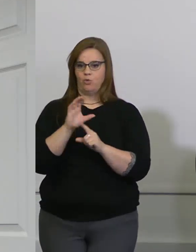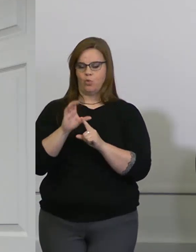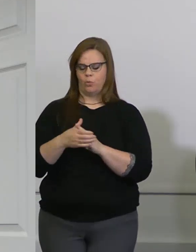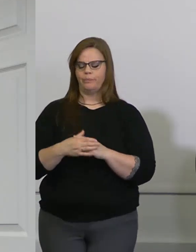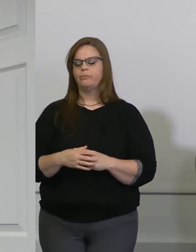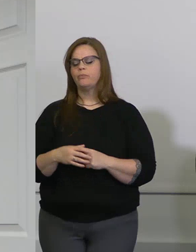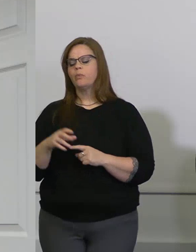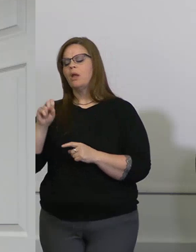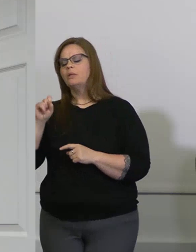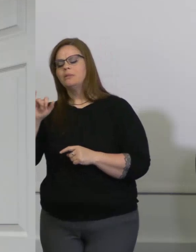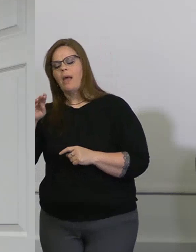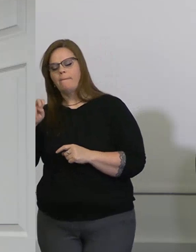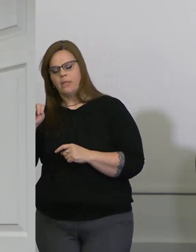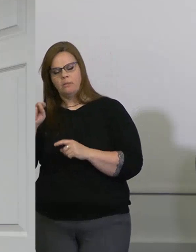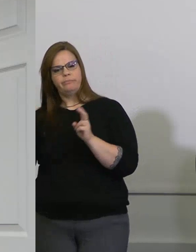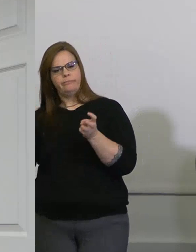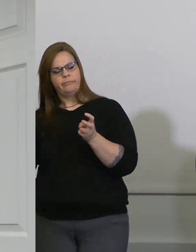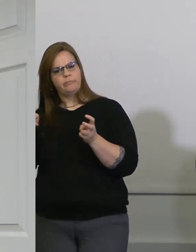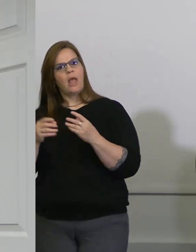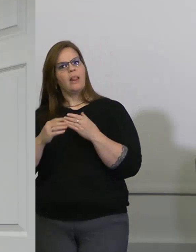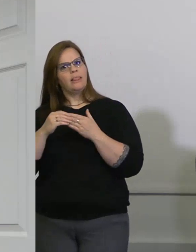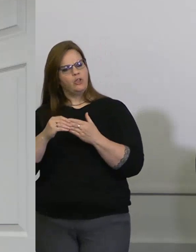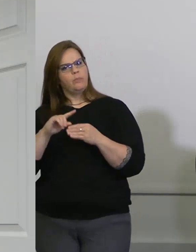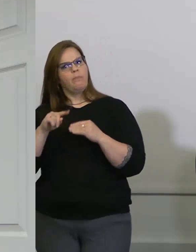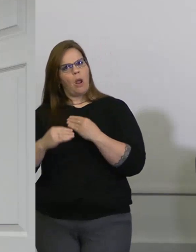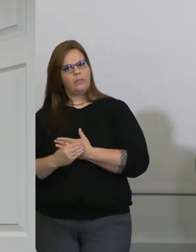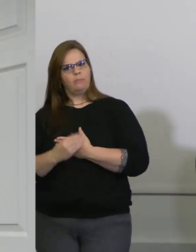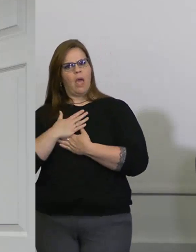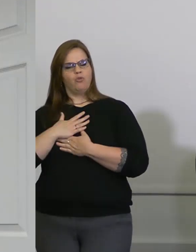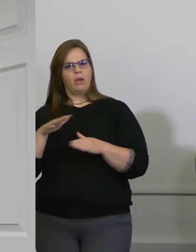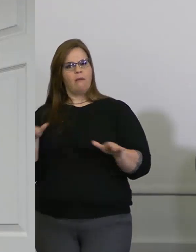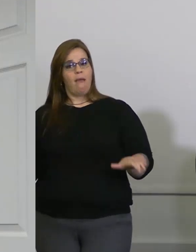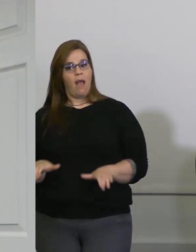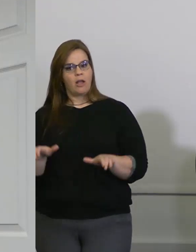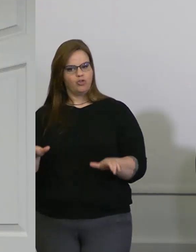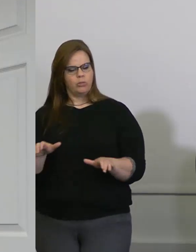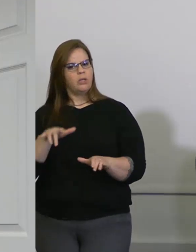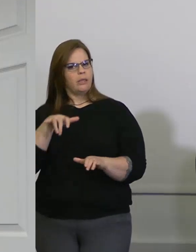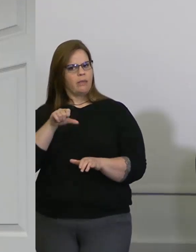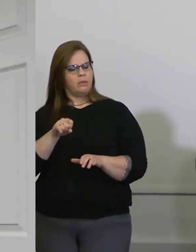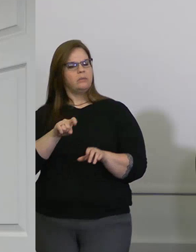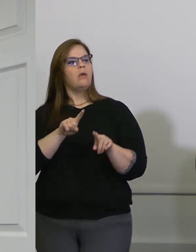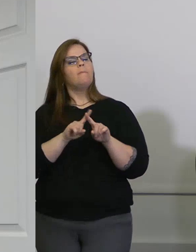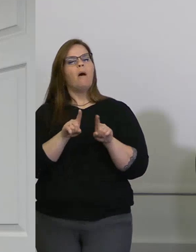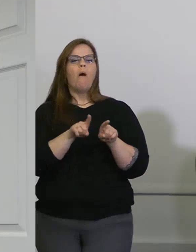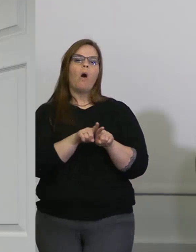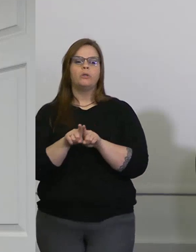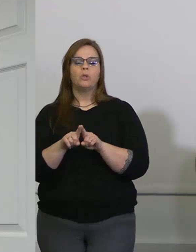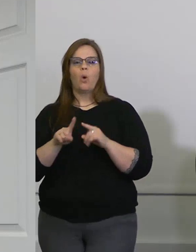Leadership is absolutely about inspiring action, but it's also about guarding miss action.